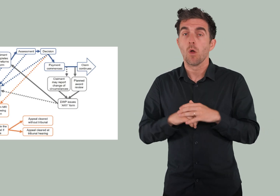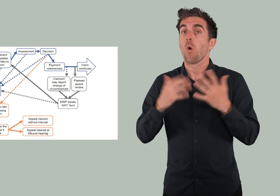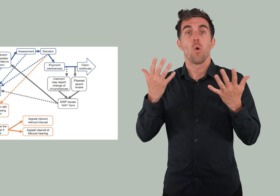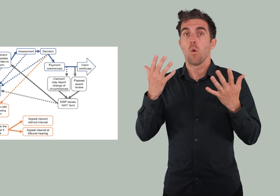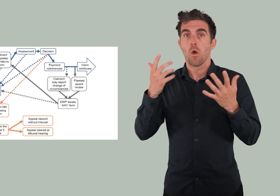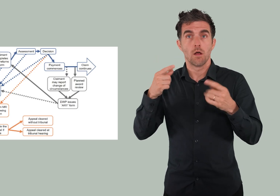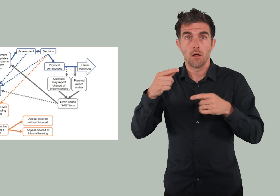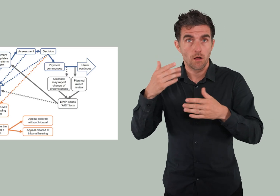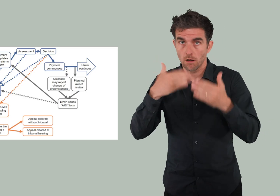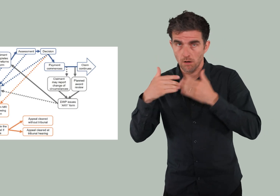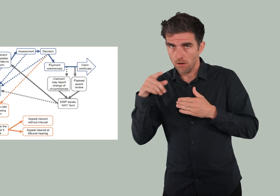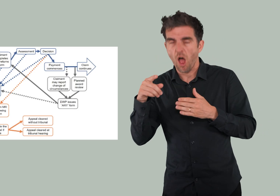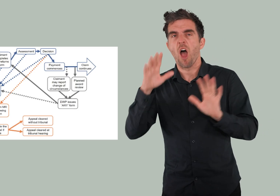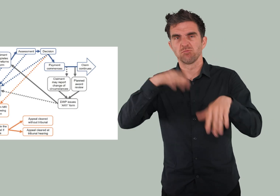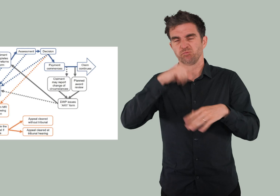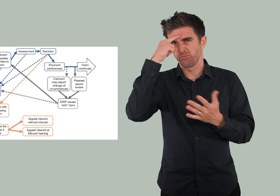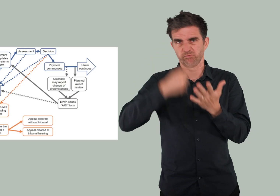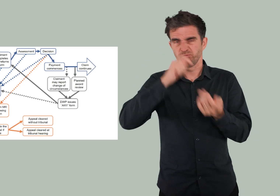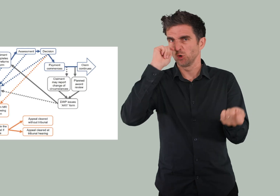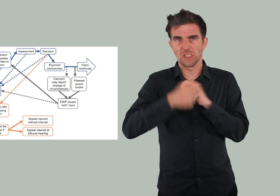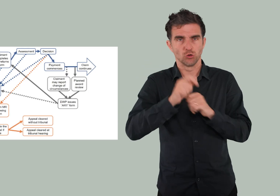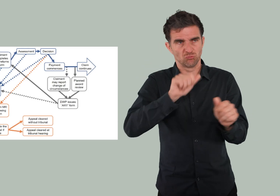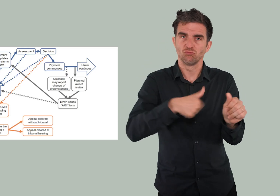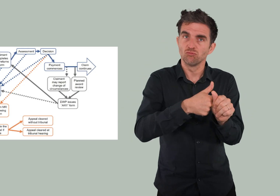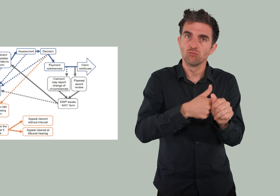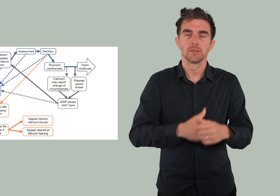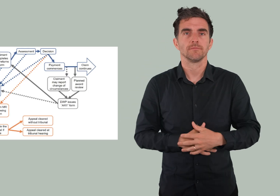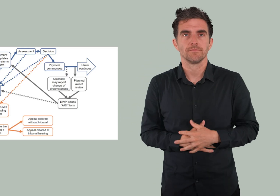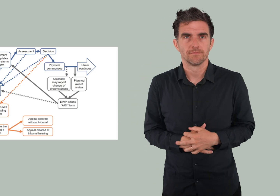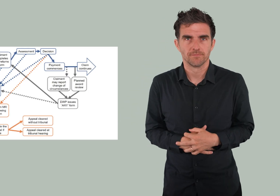or b) lapsed – where DWP change the decision in the customer’s favour.